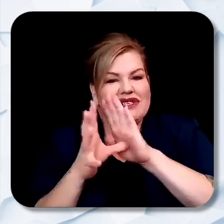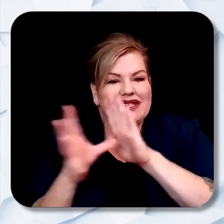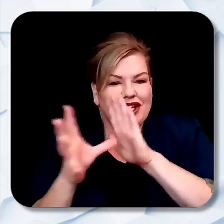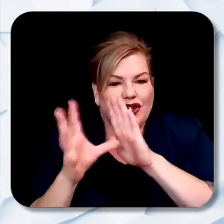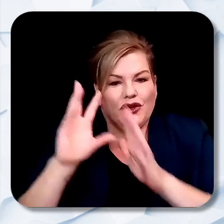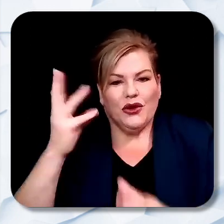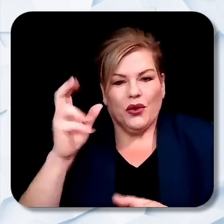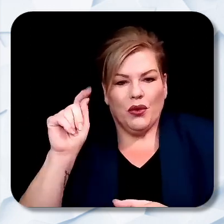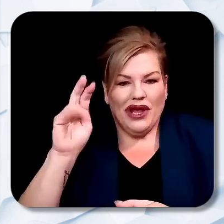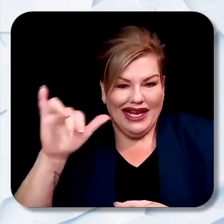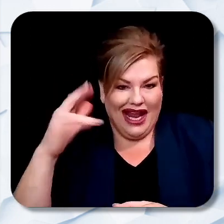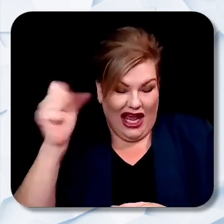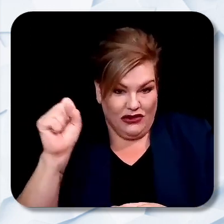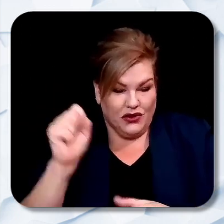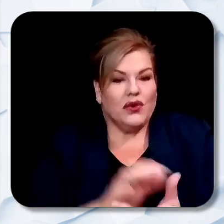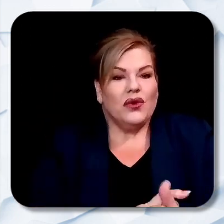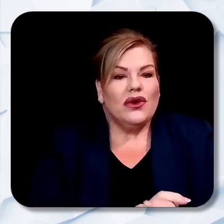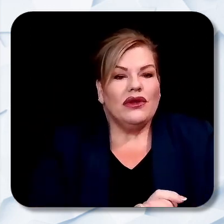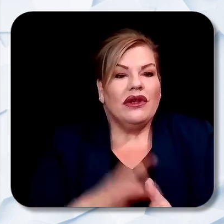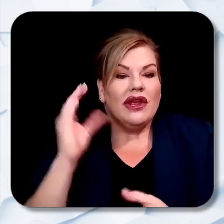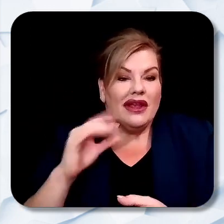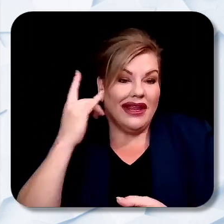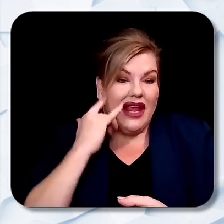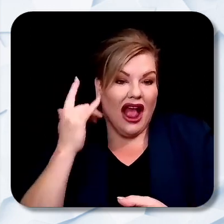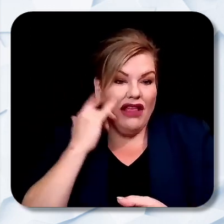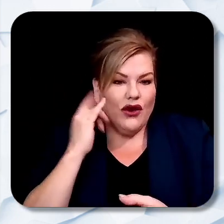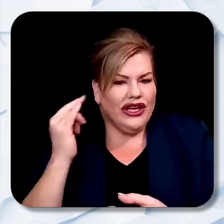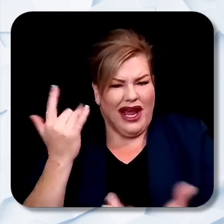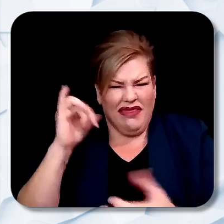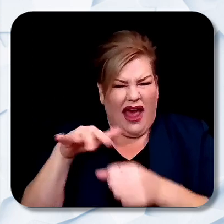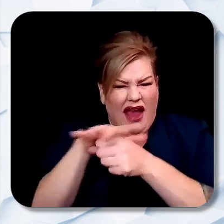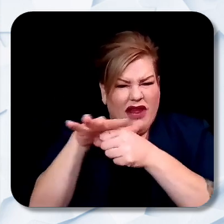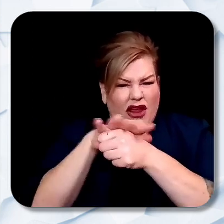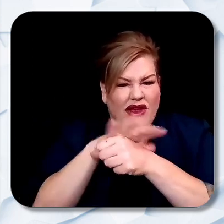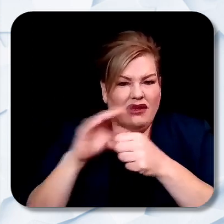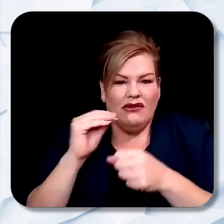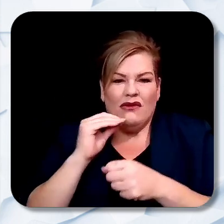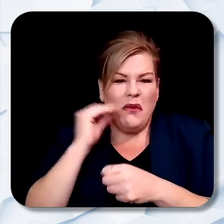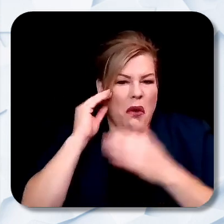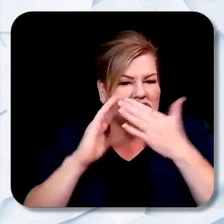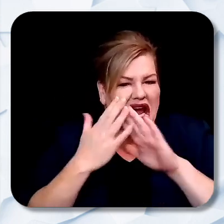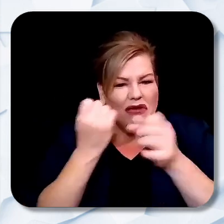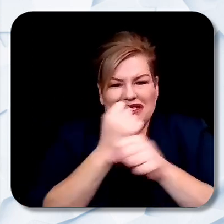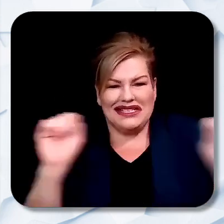suburb of Sacramento, Brooklyn, California, very safe and happy summer. He had wonderful childhood,